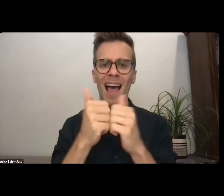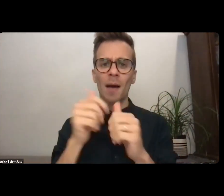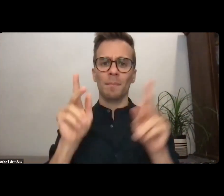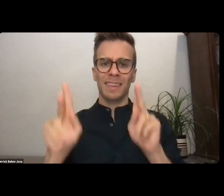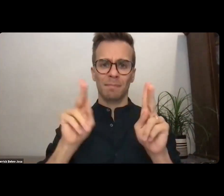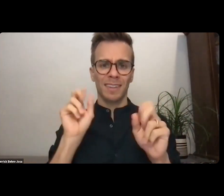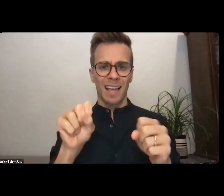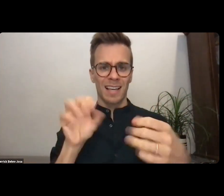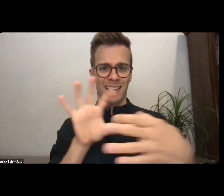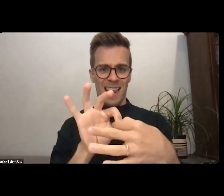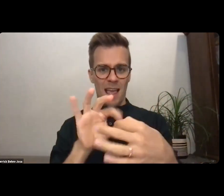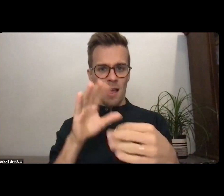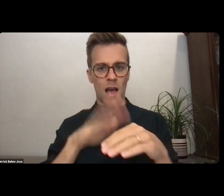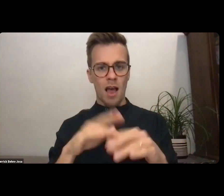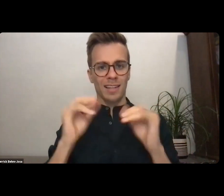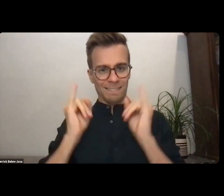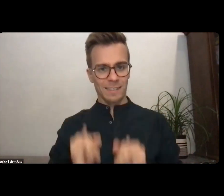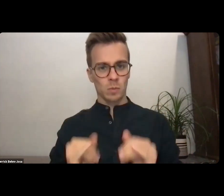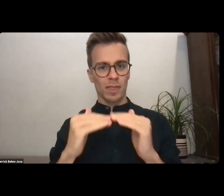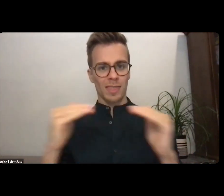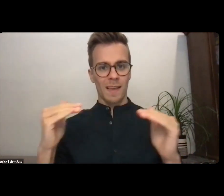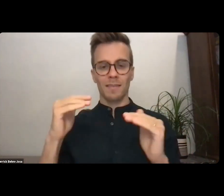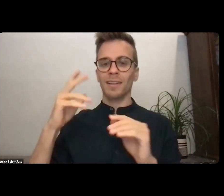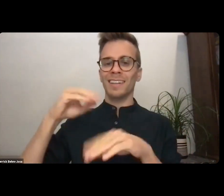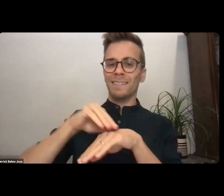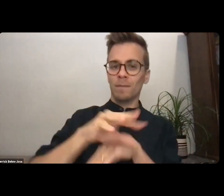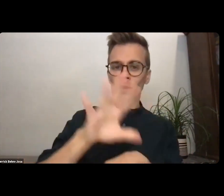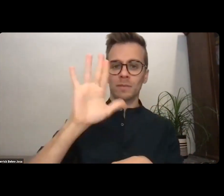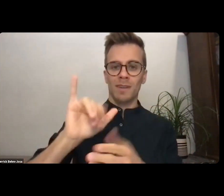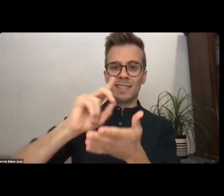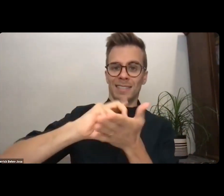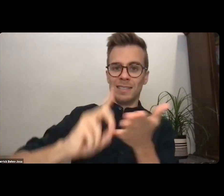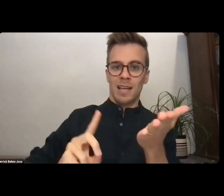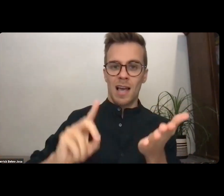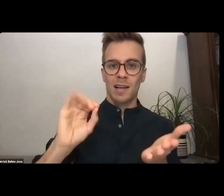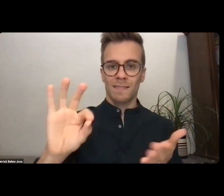And the other one was connection – how people can connect on an individual level, influenced